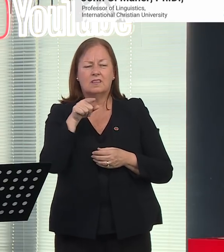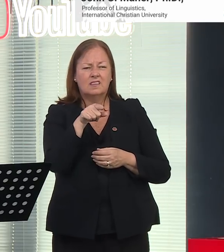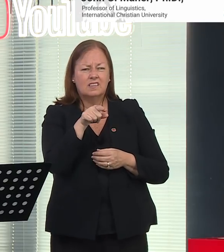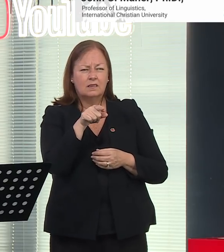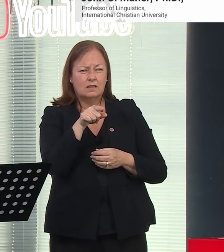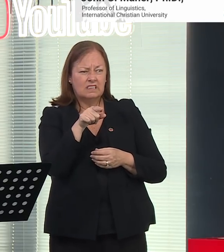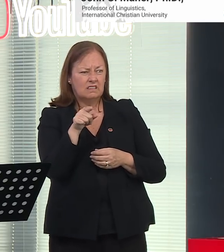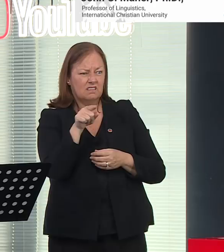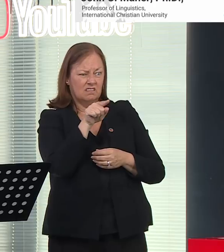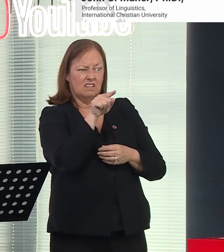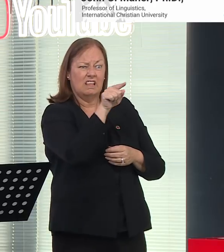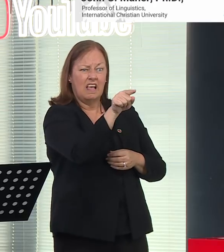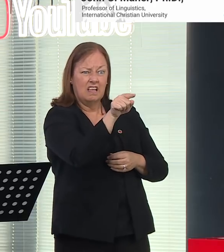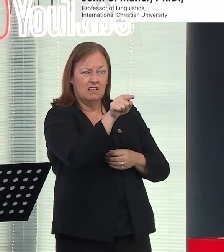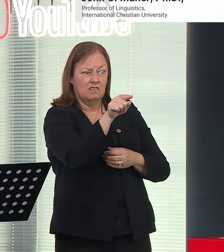What language is. Okay.